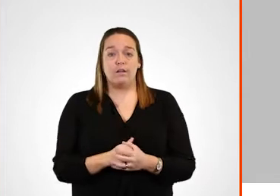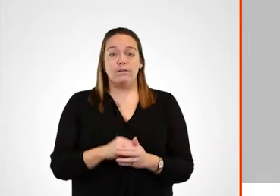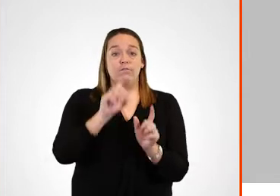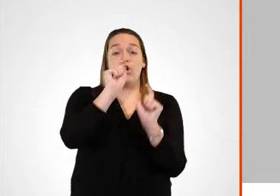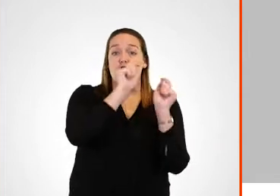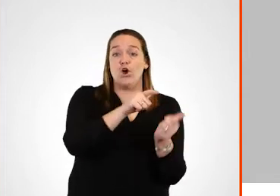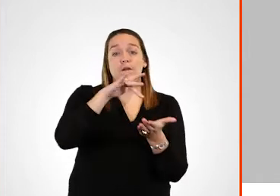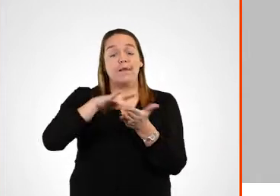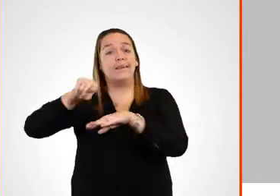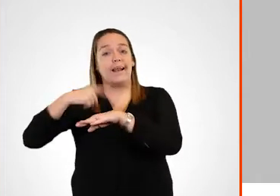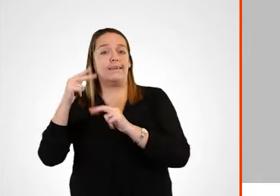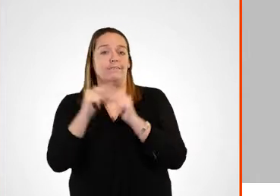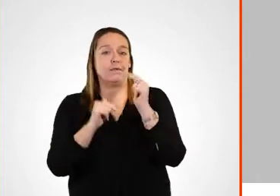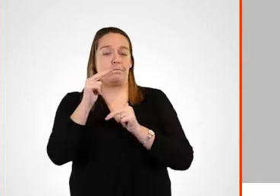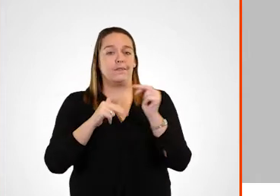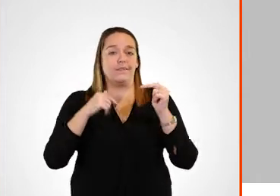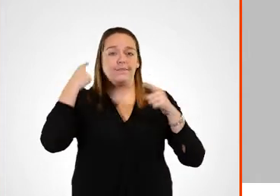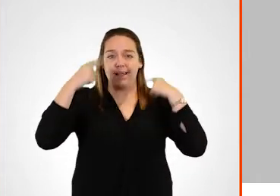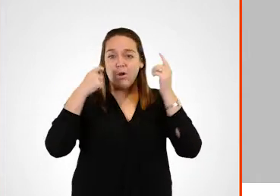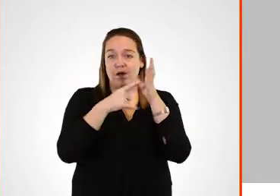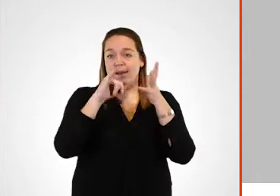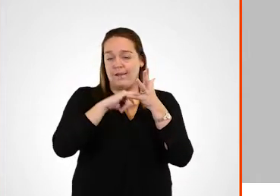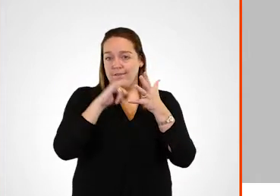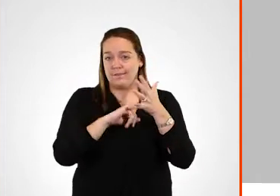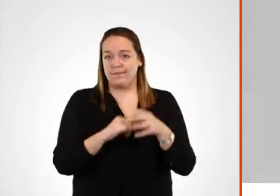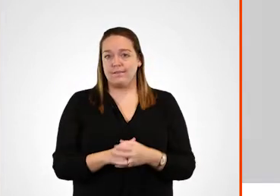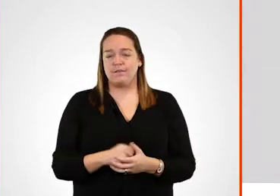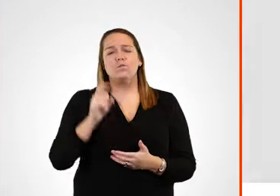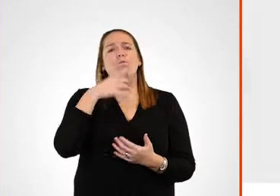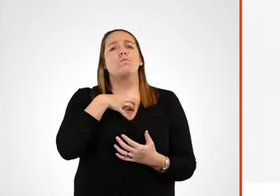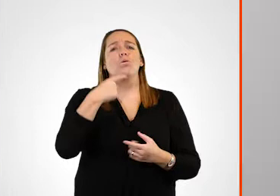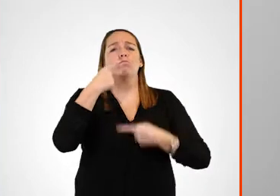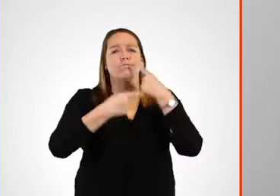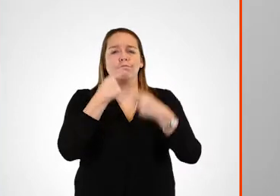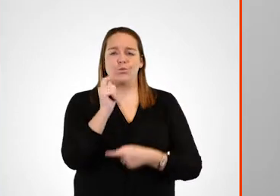and late developing sound classes, and I'll show you those in a minute,